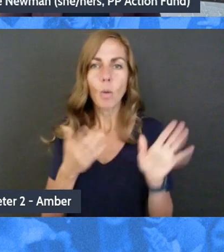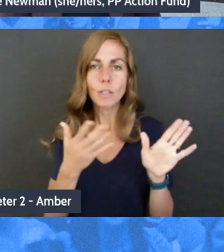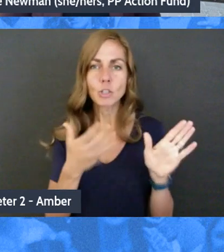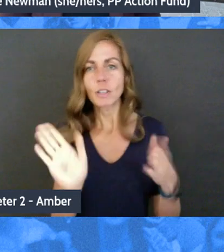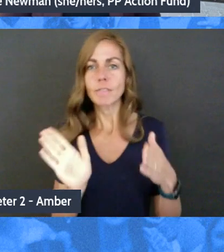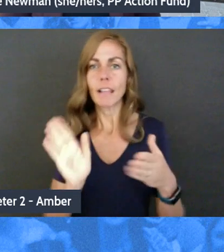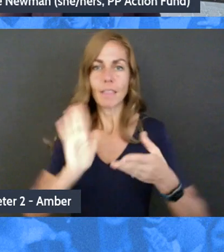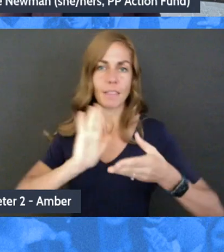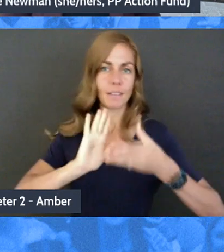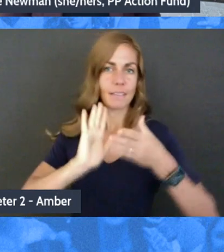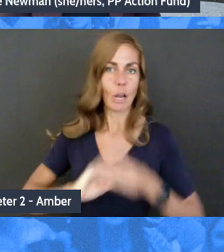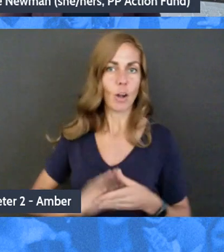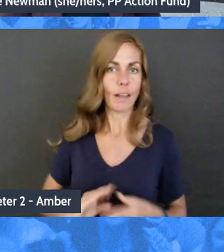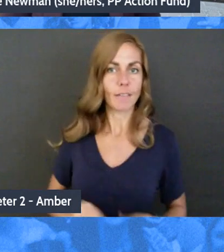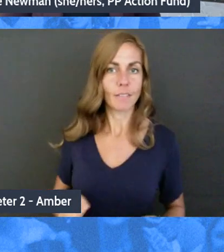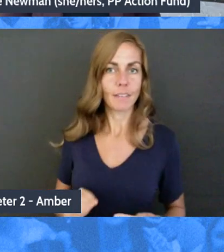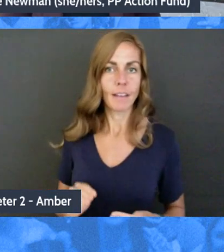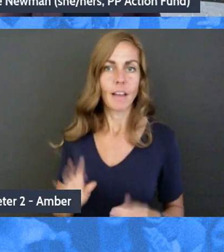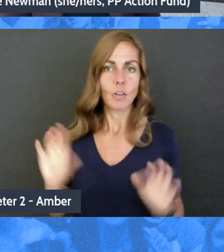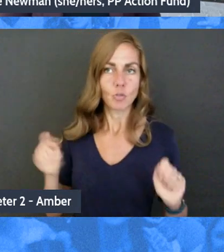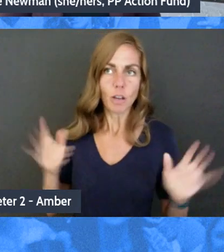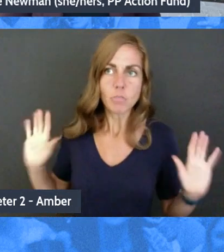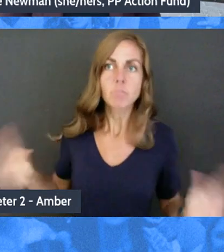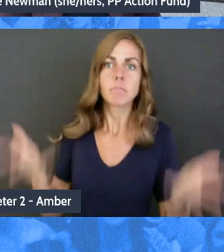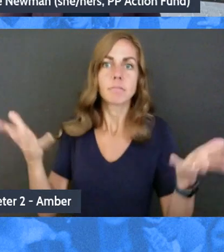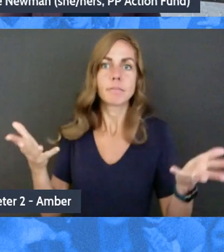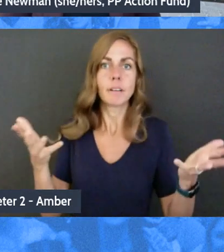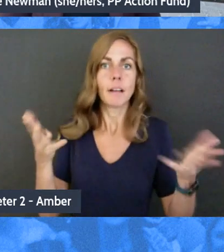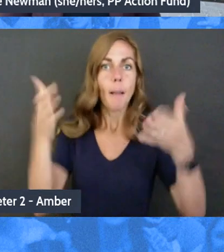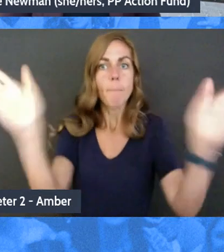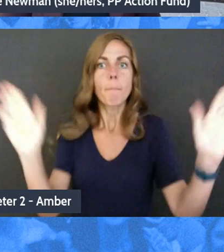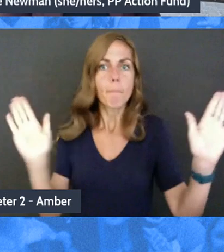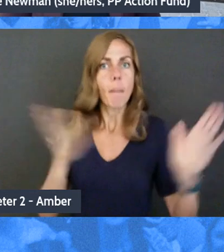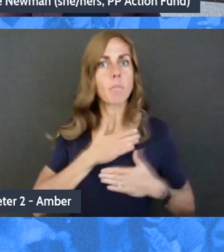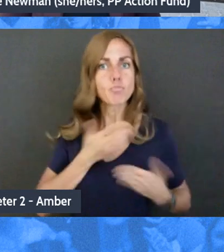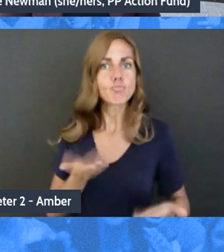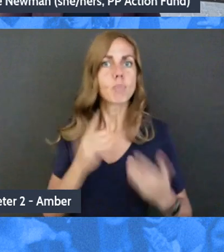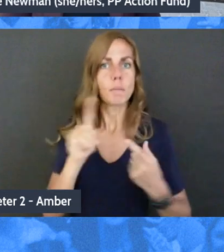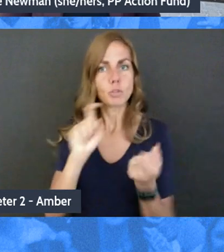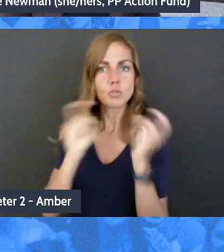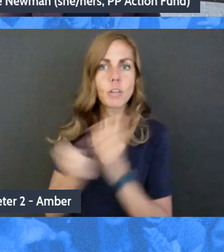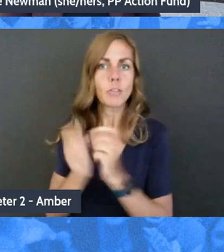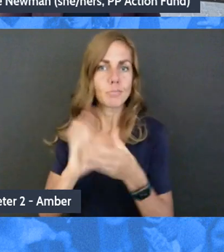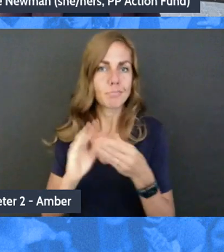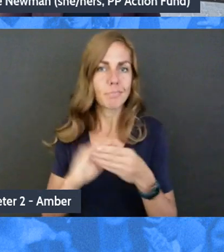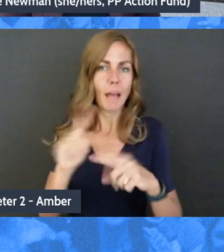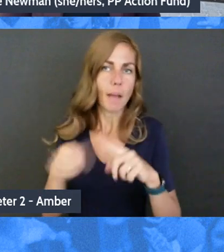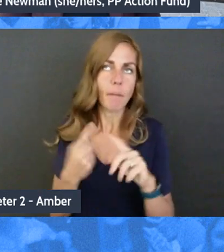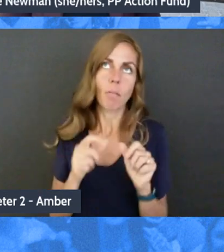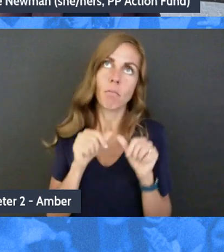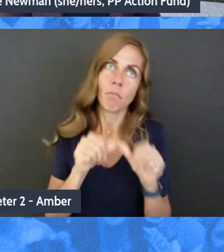and mobilizing public will around shifting those narratives that have led to this continued systemic oppression